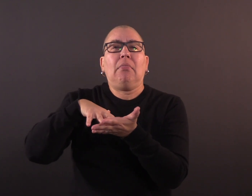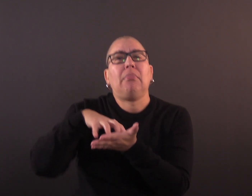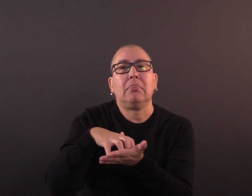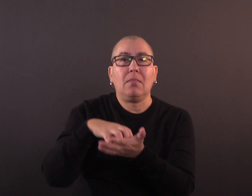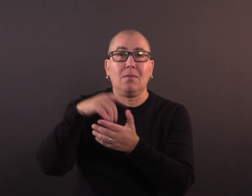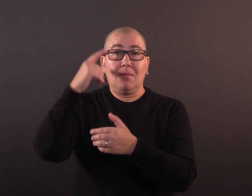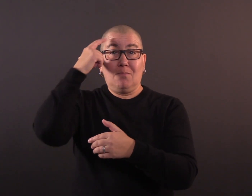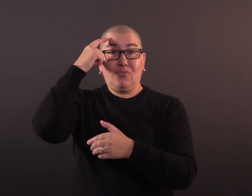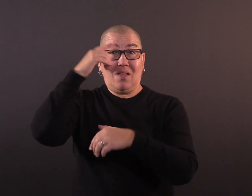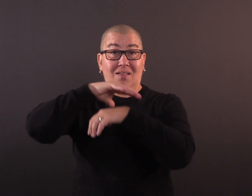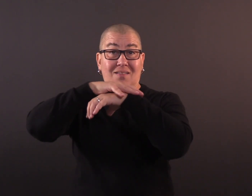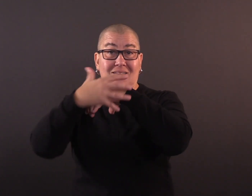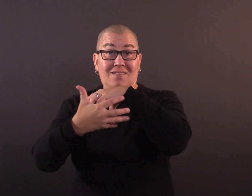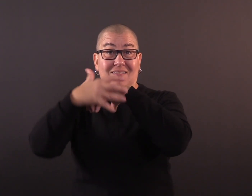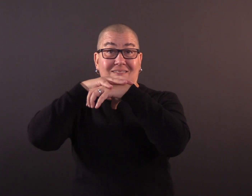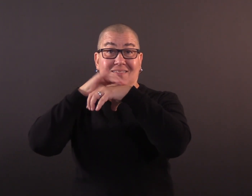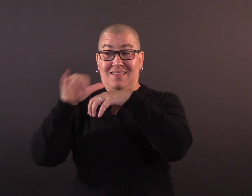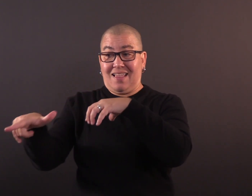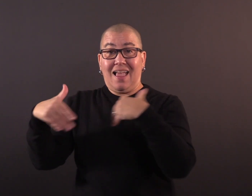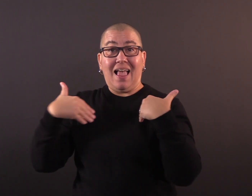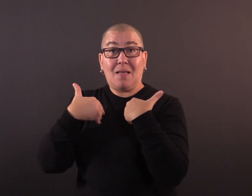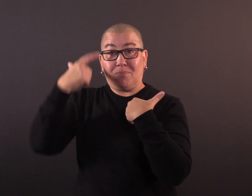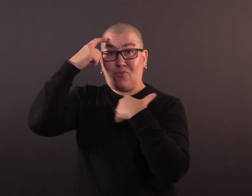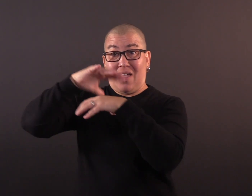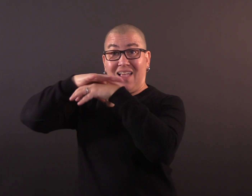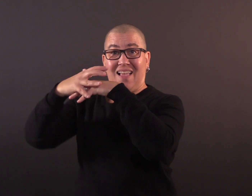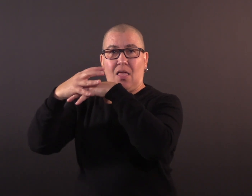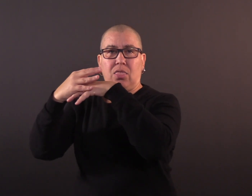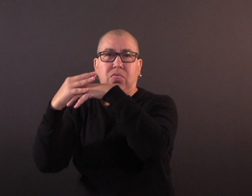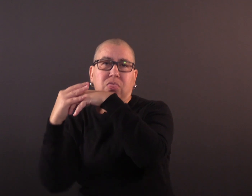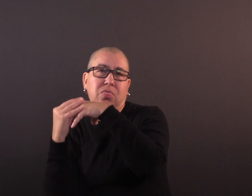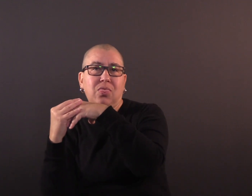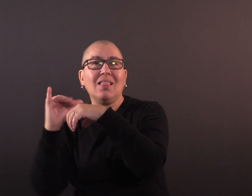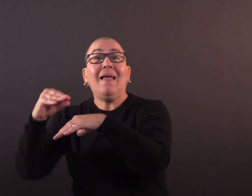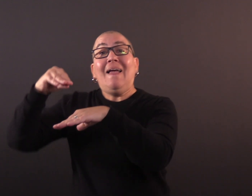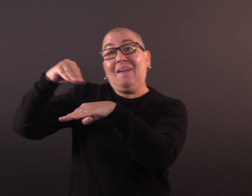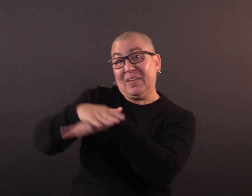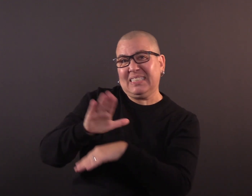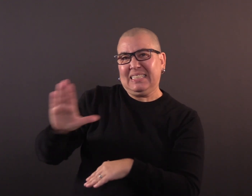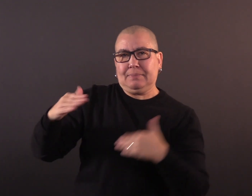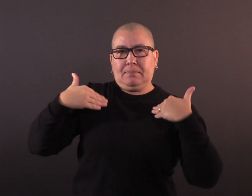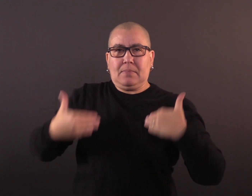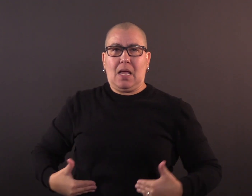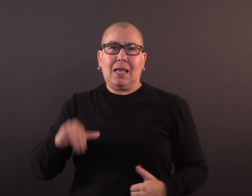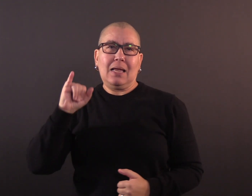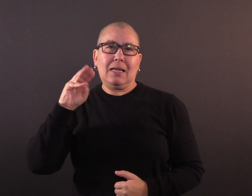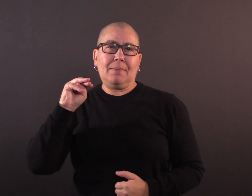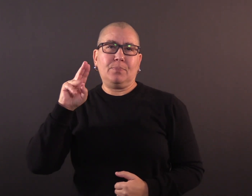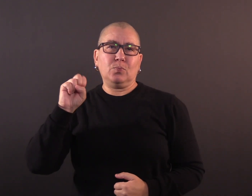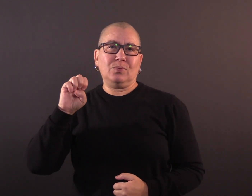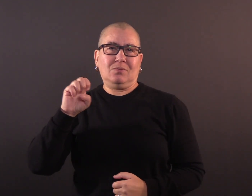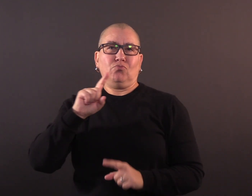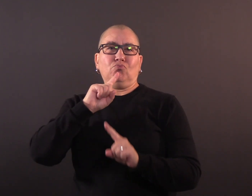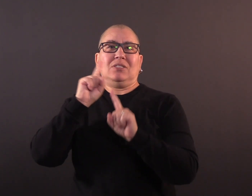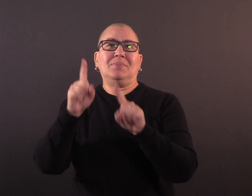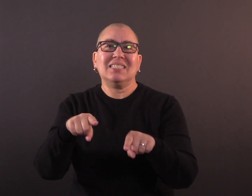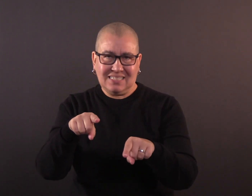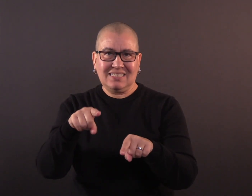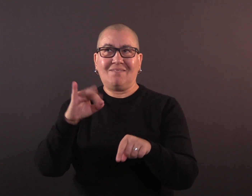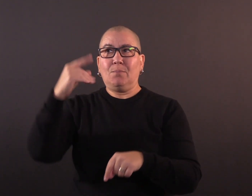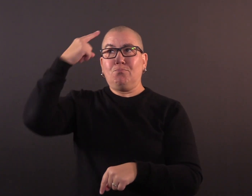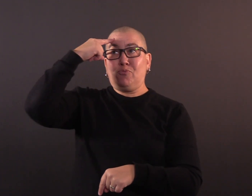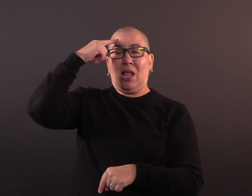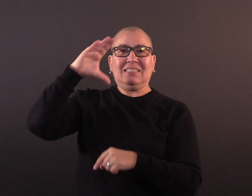animals, Klein says, allowing the body's immune response to affect brain cells.